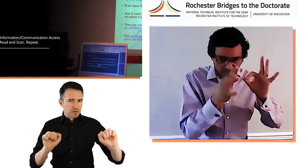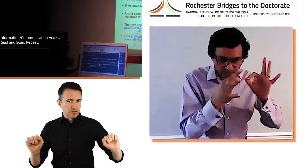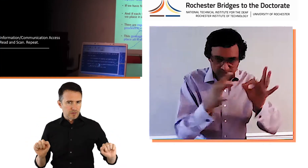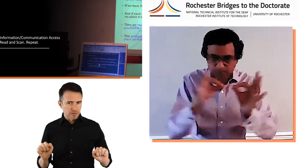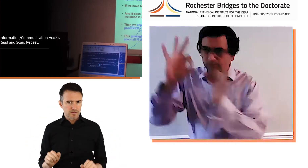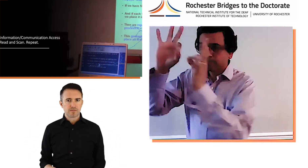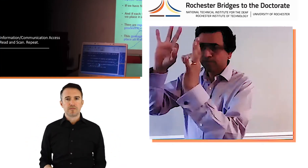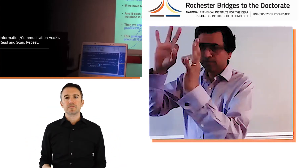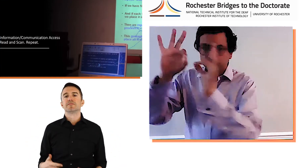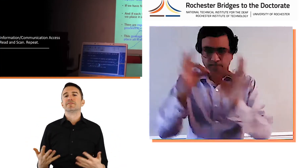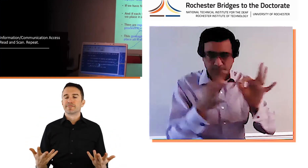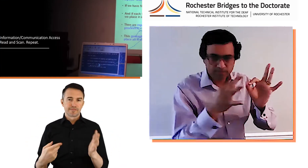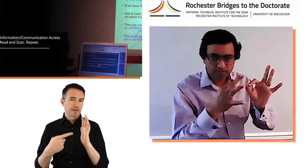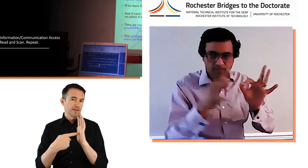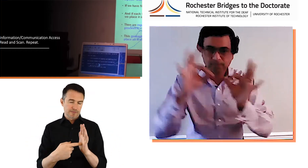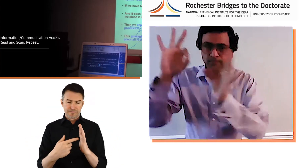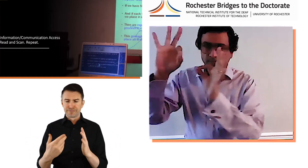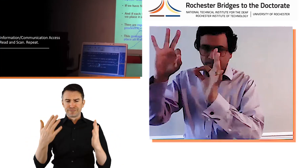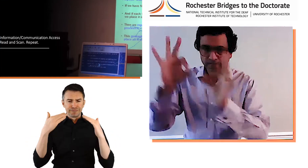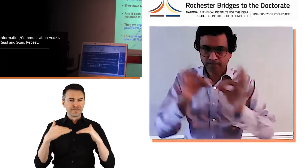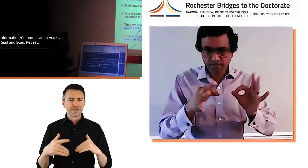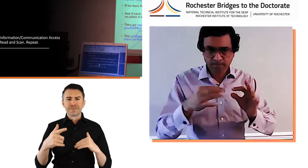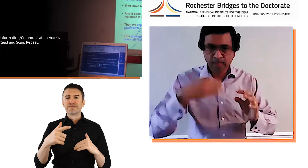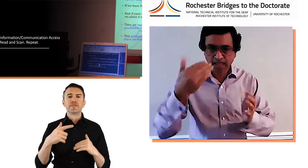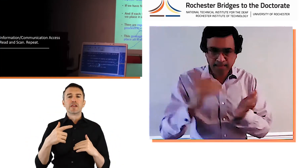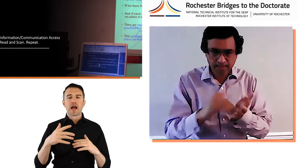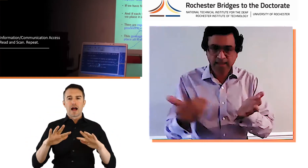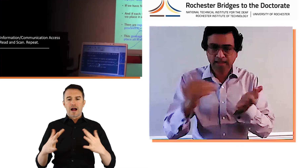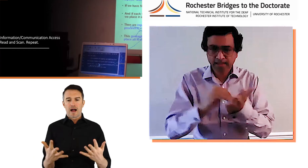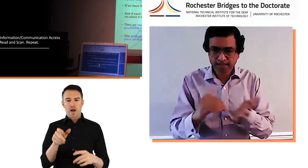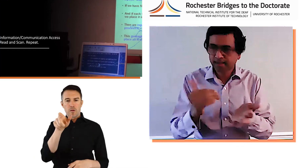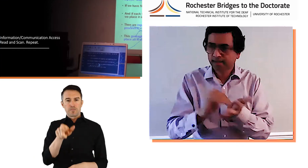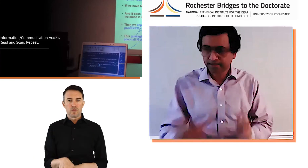Now, when you're reading, often, of course,